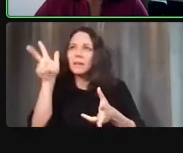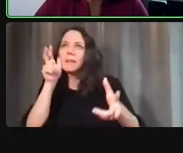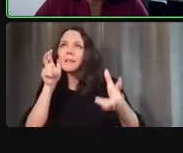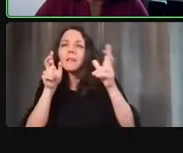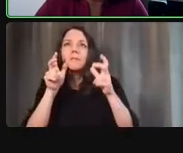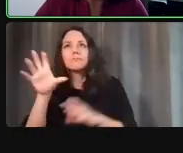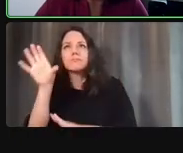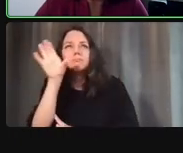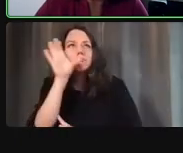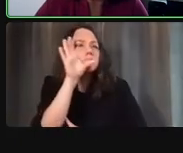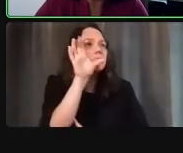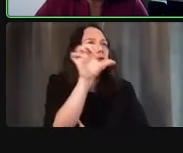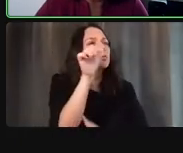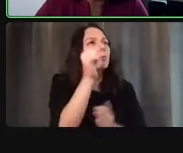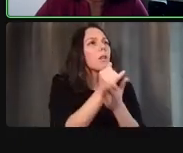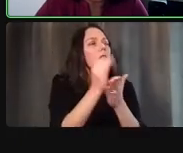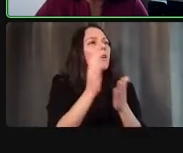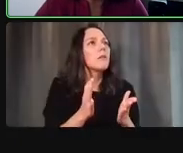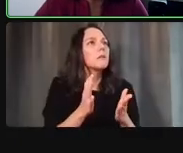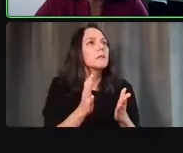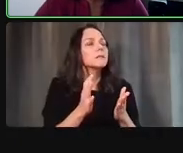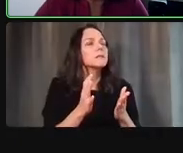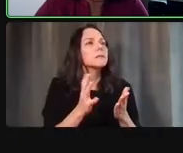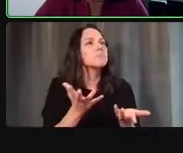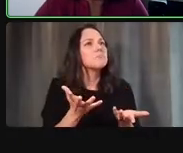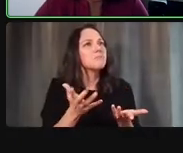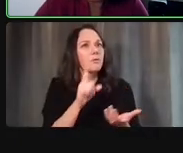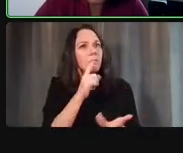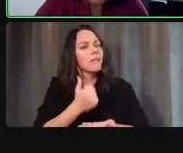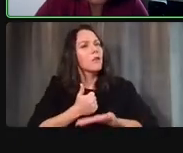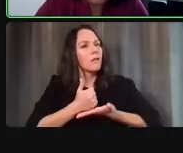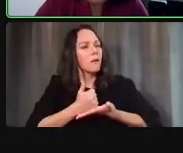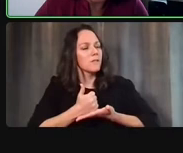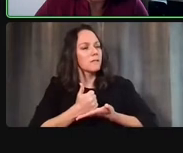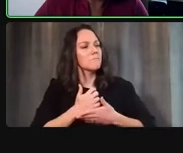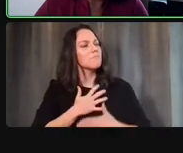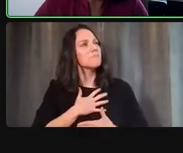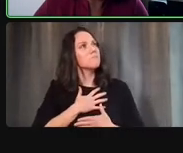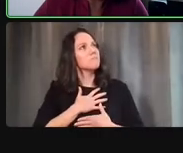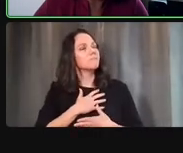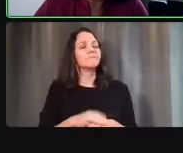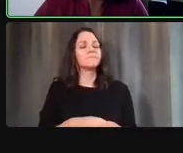It's something that in the clinical world that we talk about a lot is